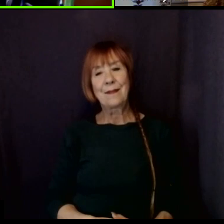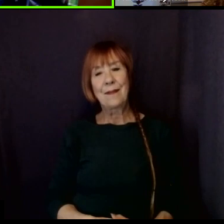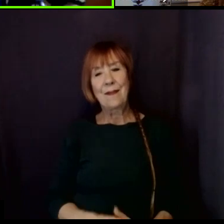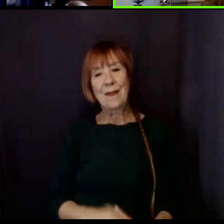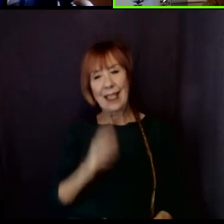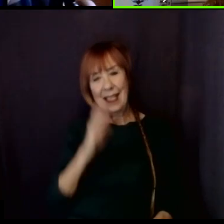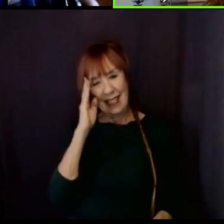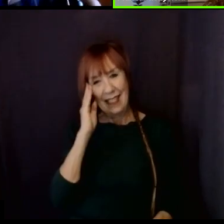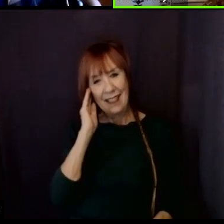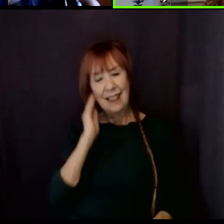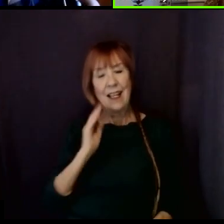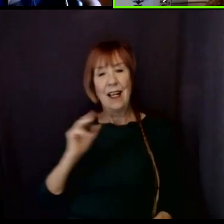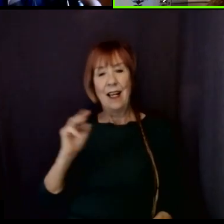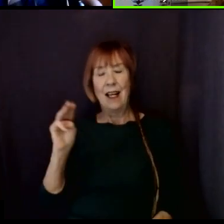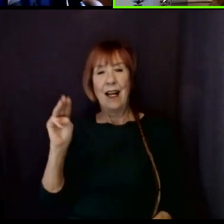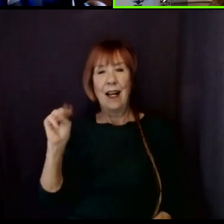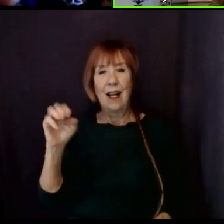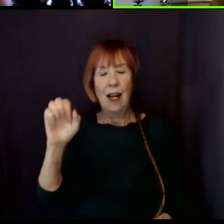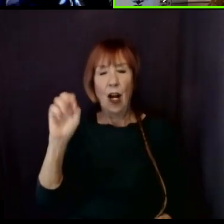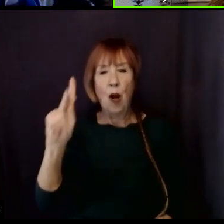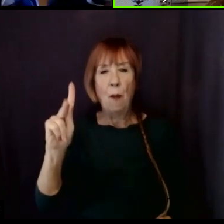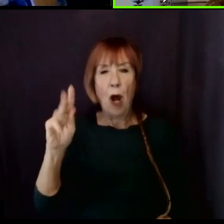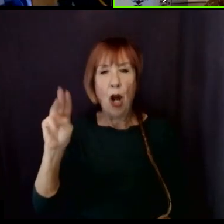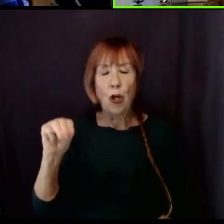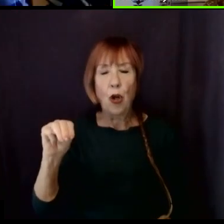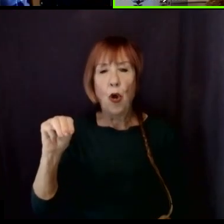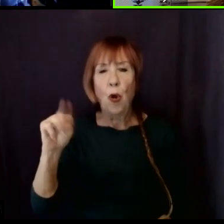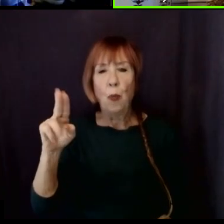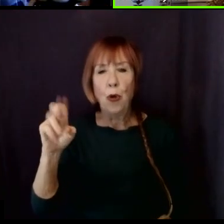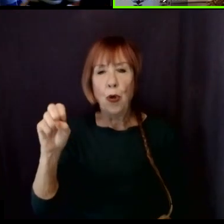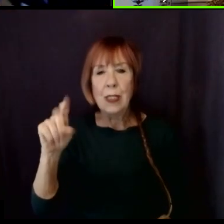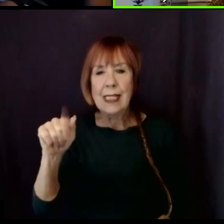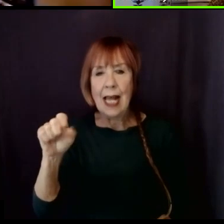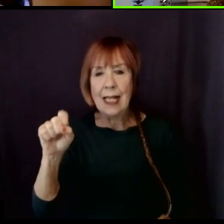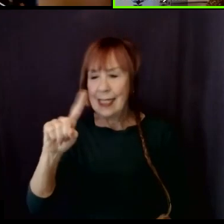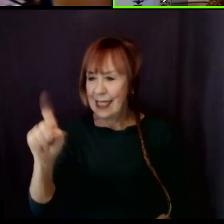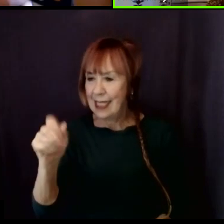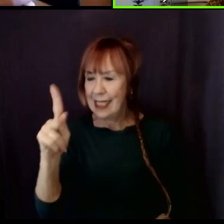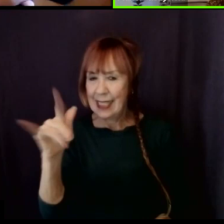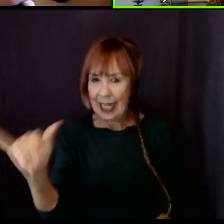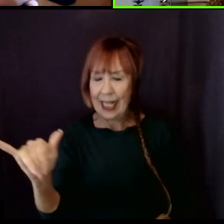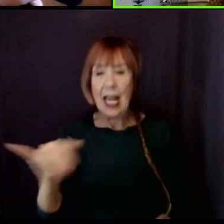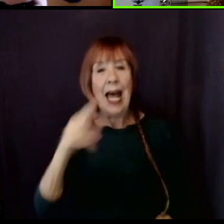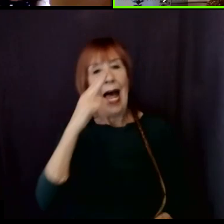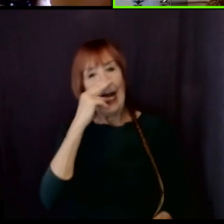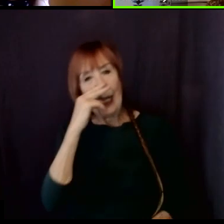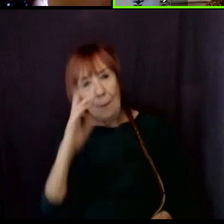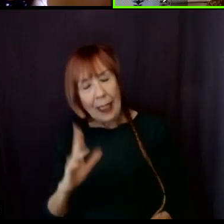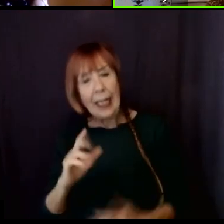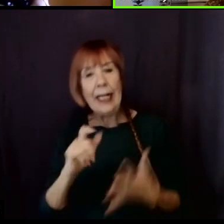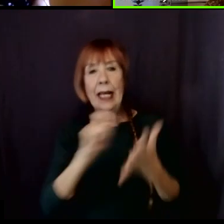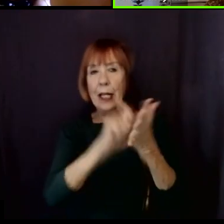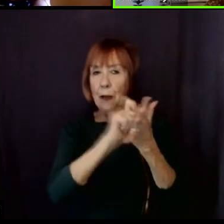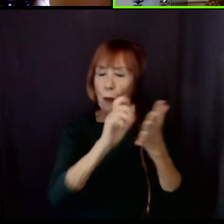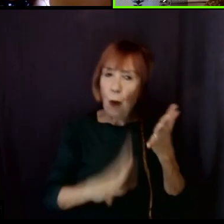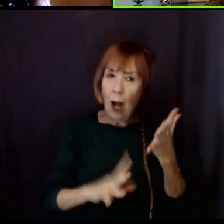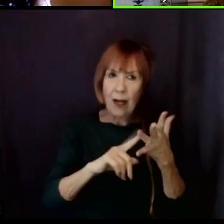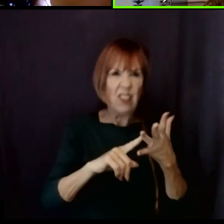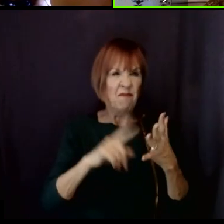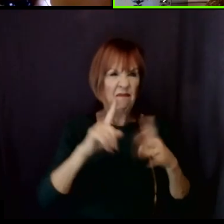I'm Marc Muszynski, I'm a writer, comedian and dabbler in a bunch of other things. I'm originally from Chicago